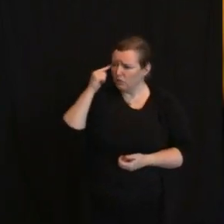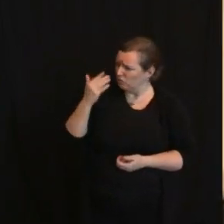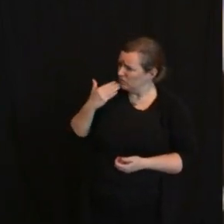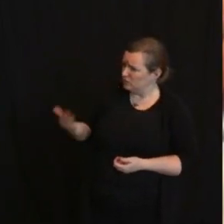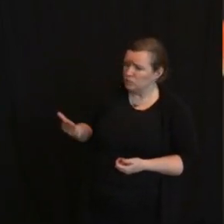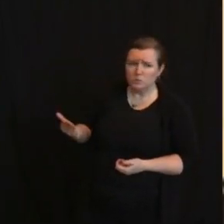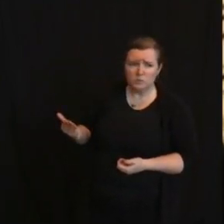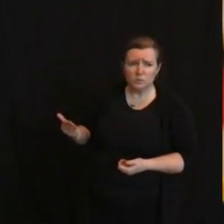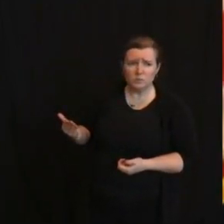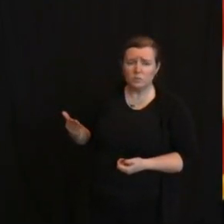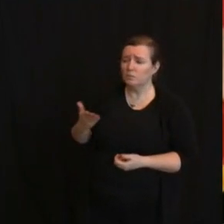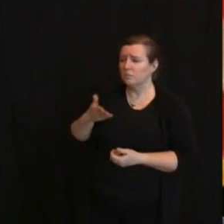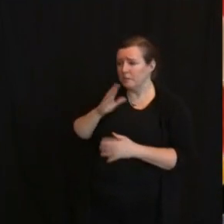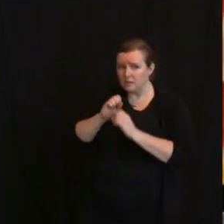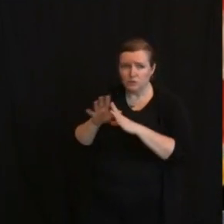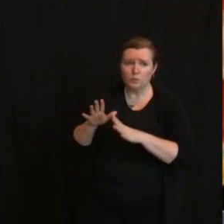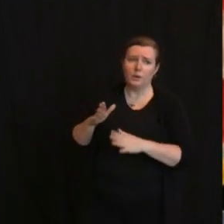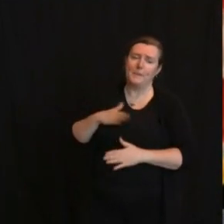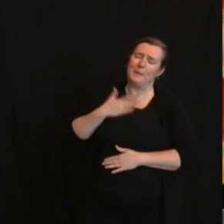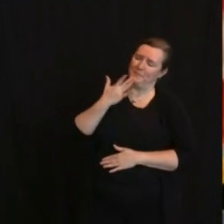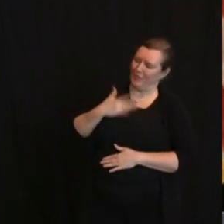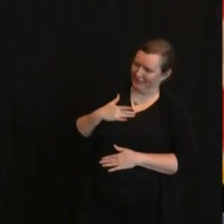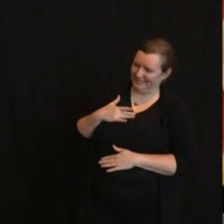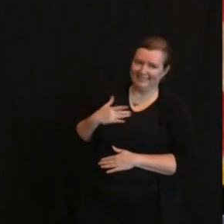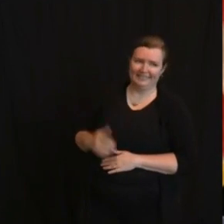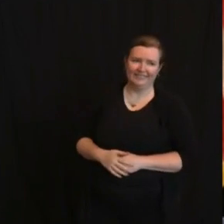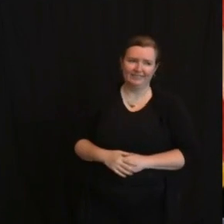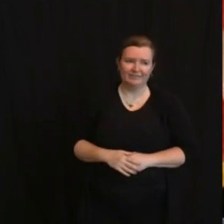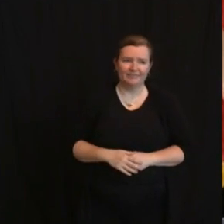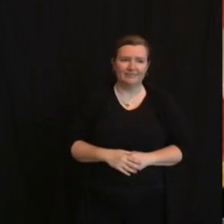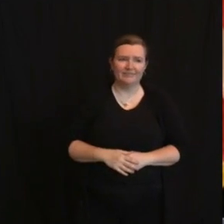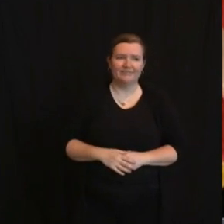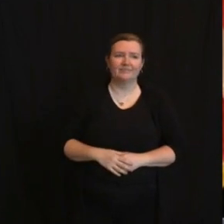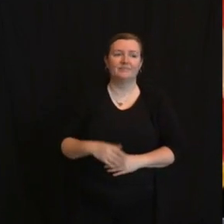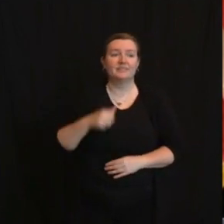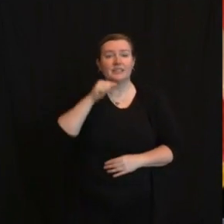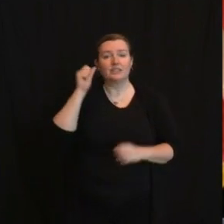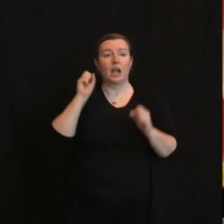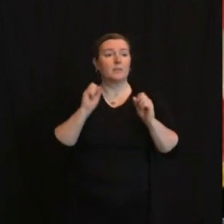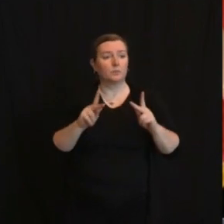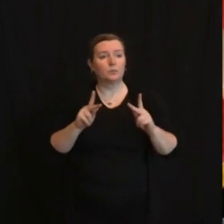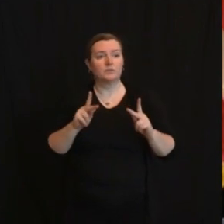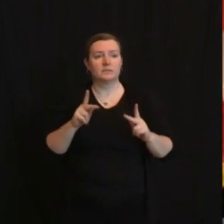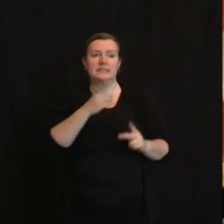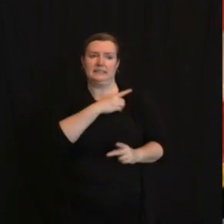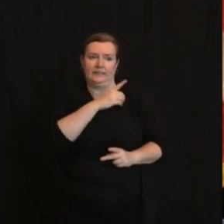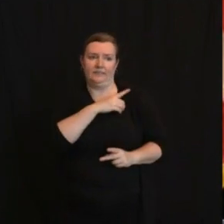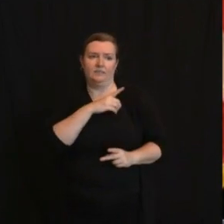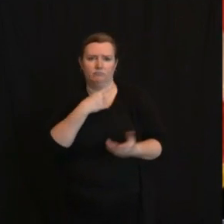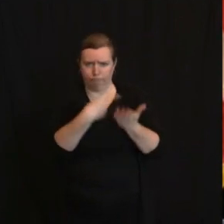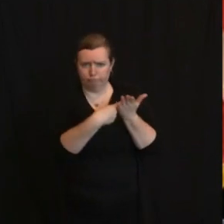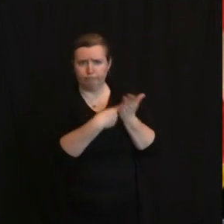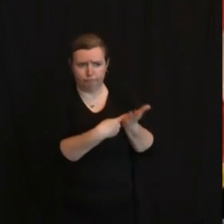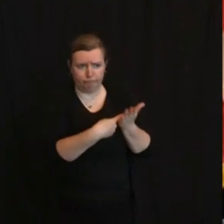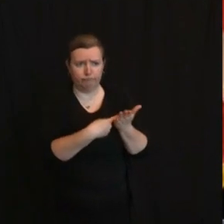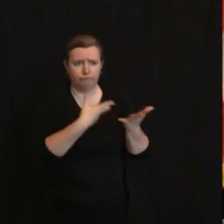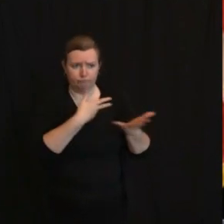THAT INVESTIGATION IS ONGOING AND THE DETECTIVE IS DOING WELL. PAT, THANK YOU AGAIN, GOD BLESS YOU AND HAPPY BIRTHDAY.